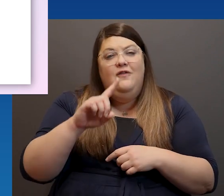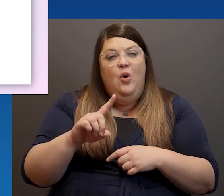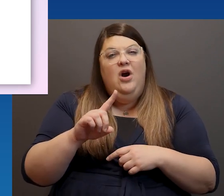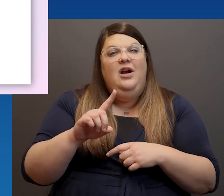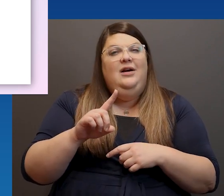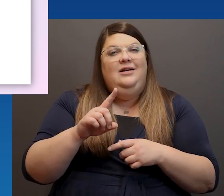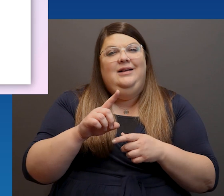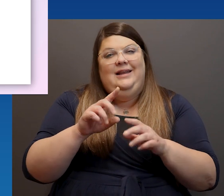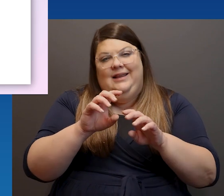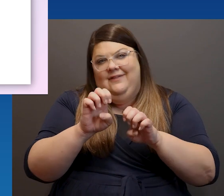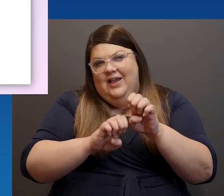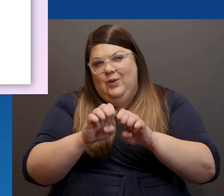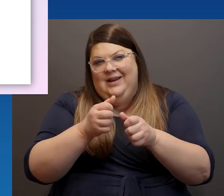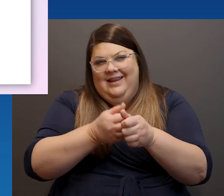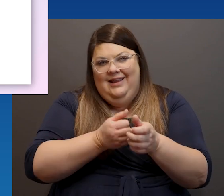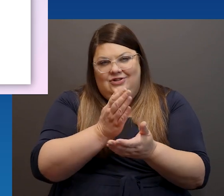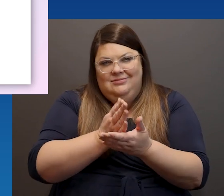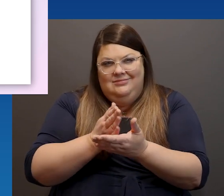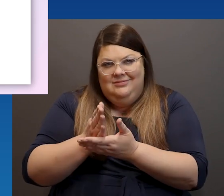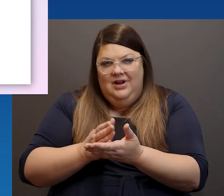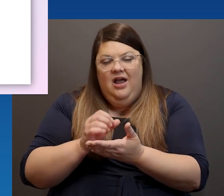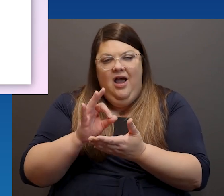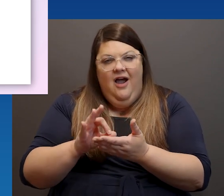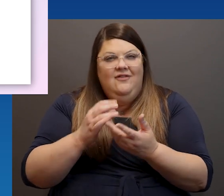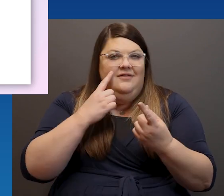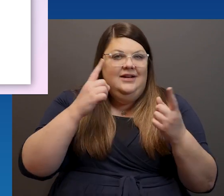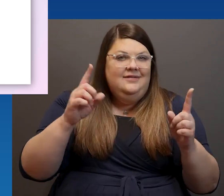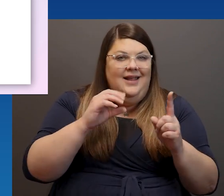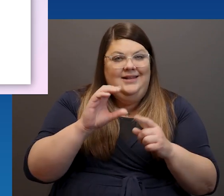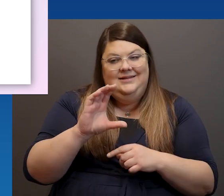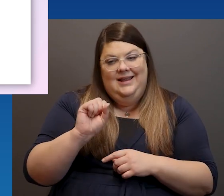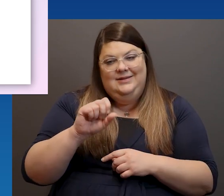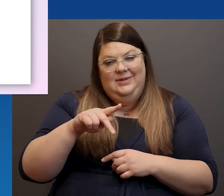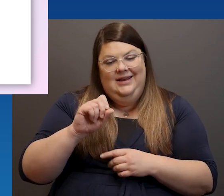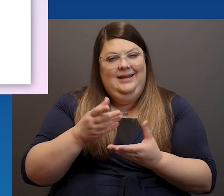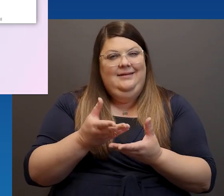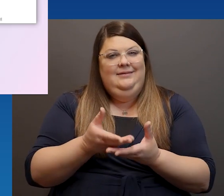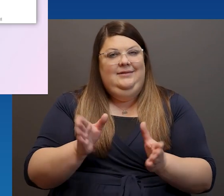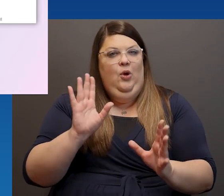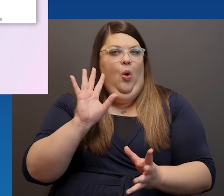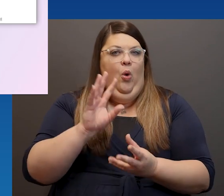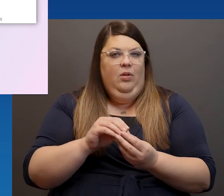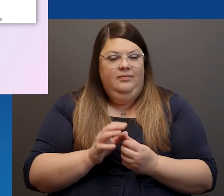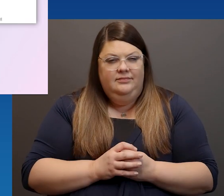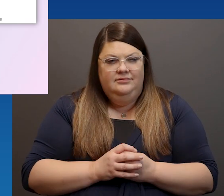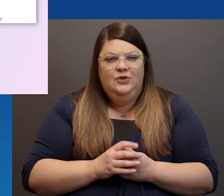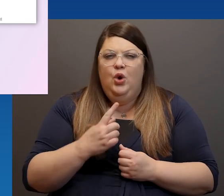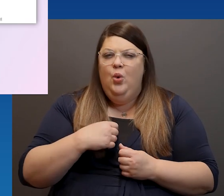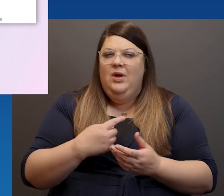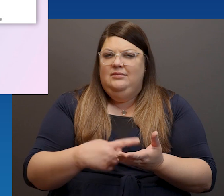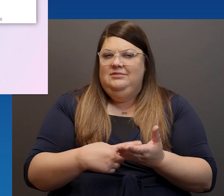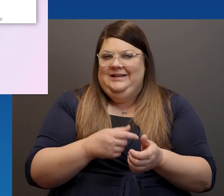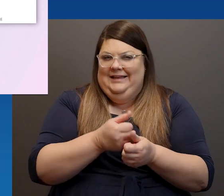of CSPD for effectiveness as well as the CSPD as a whole. We'll go over each of the work groups in a moment.